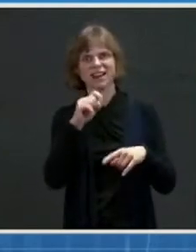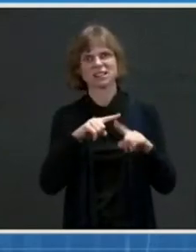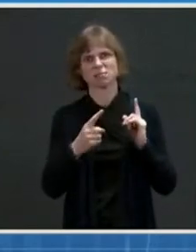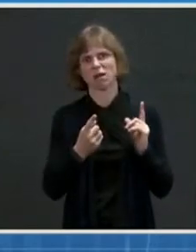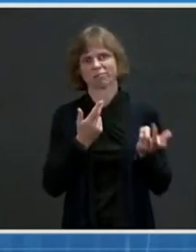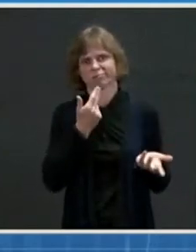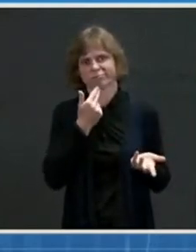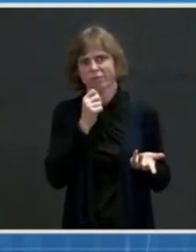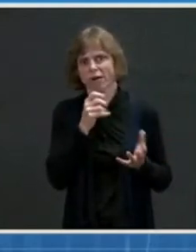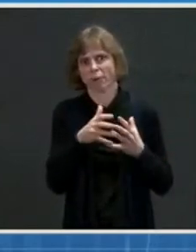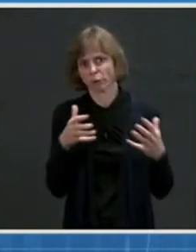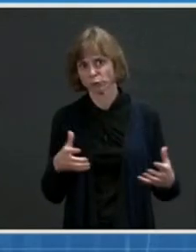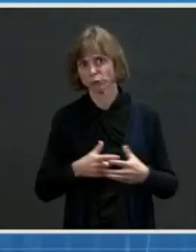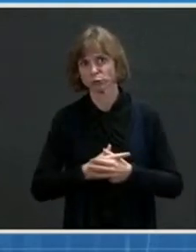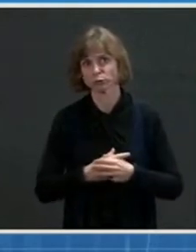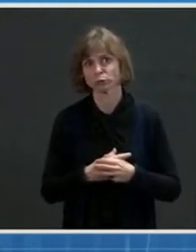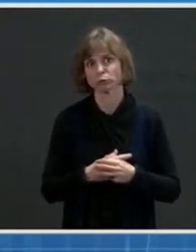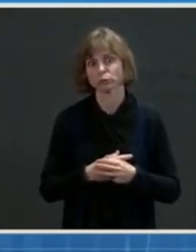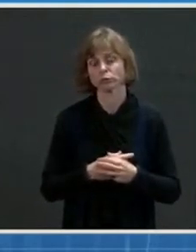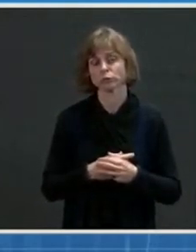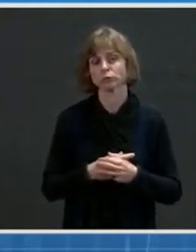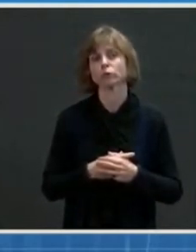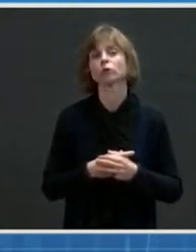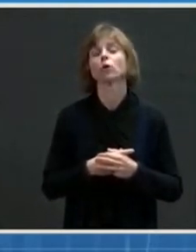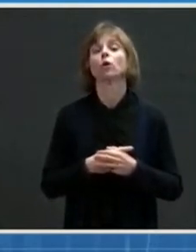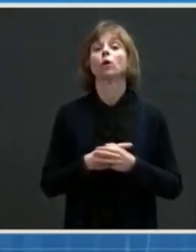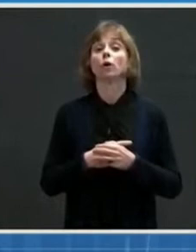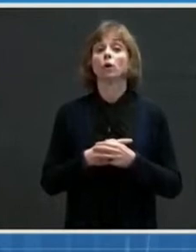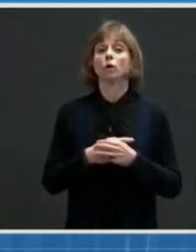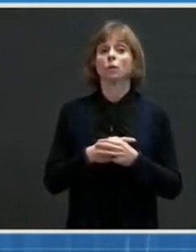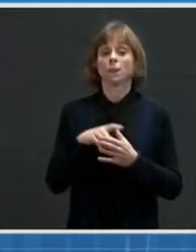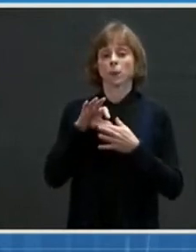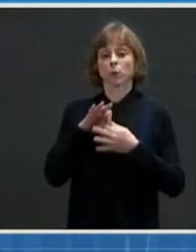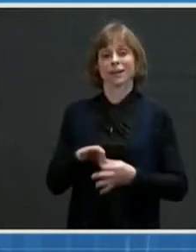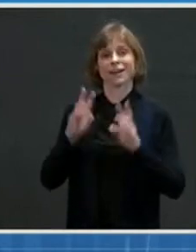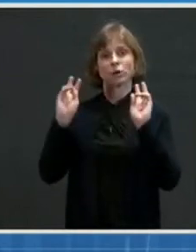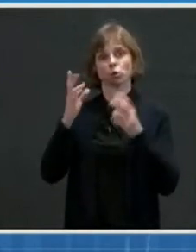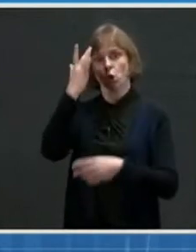GAINED FDA APPROVAL. ITS EFFECT IS CLEAR, BUT